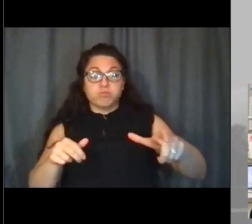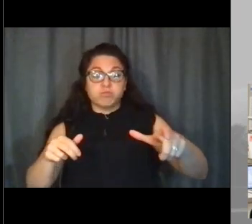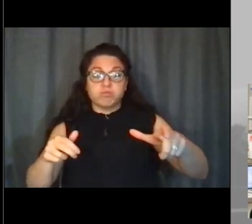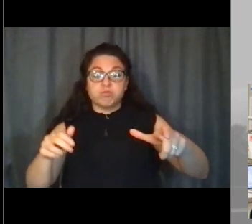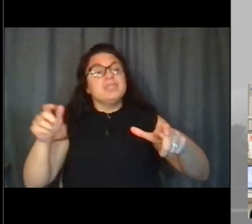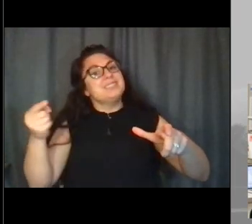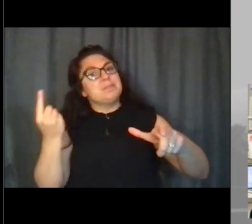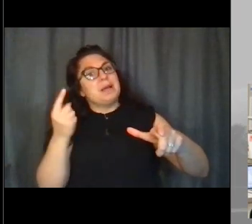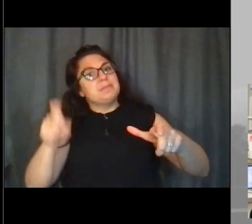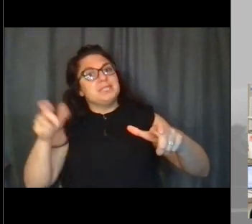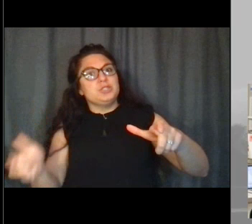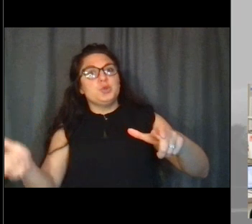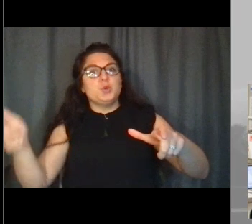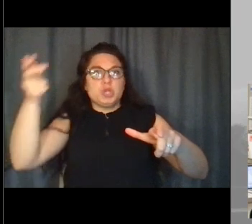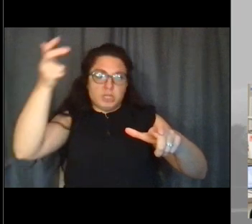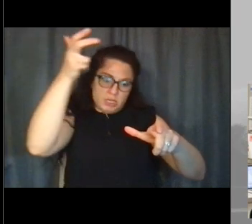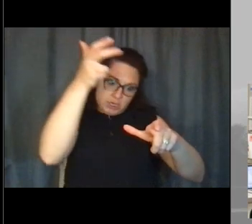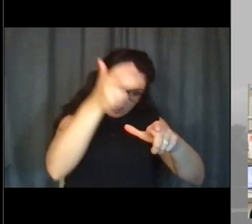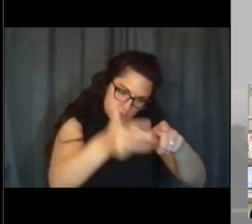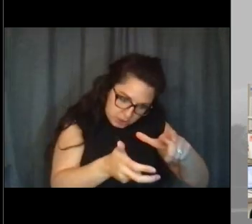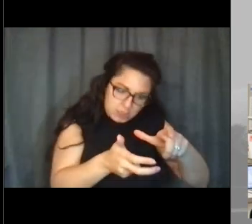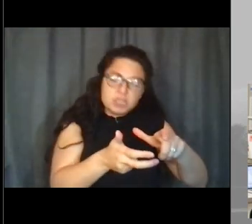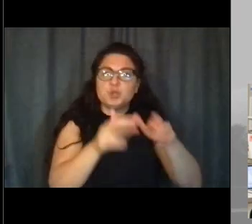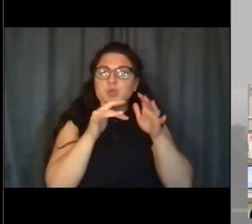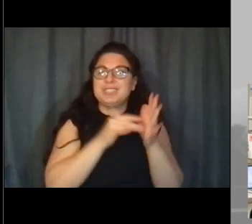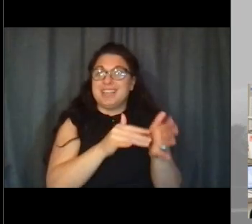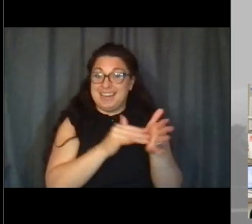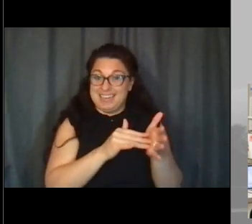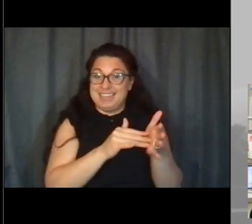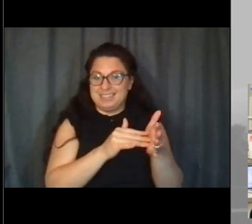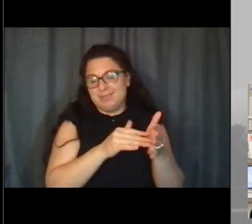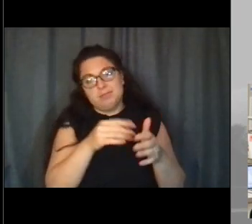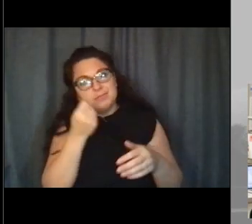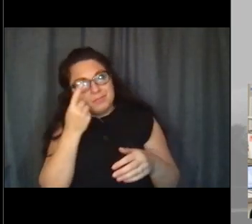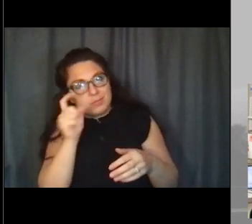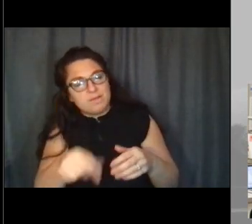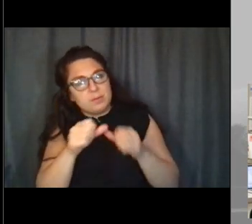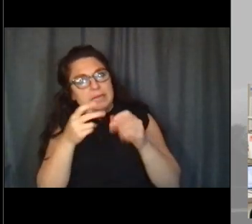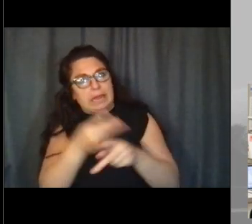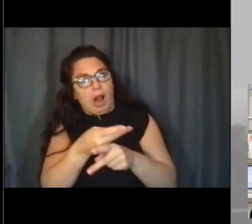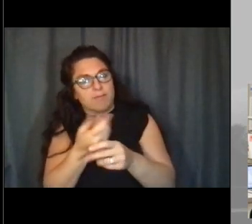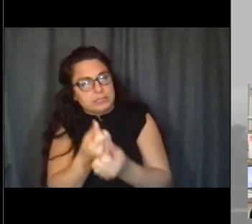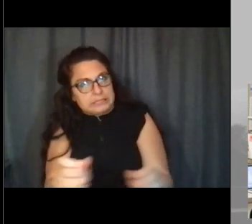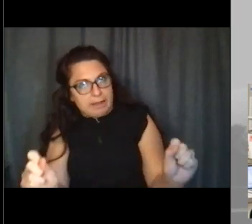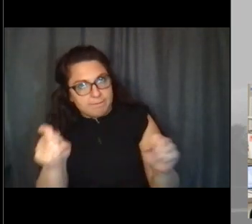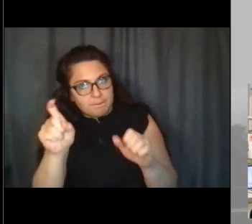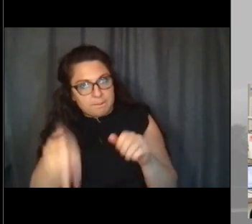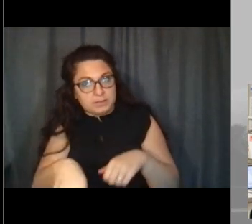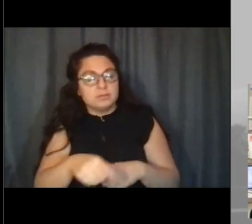So we have to do this really, really safely to make sure that we're being safe while we're collecting this data. And we have to use this information